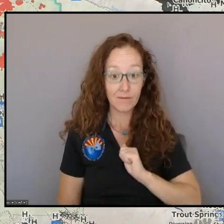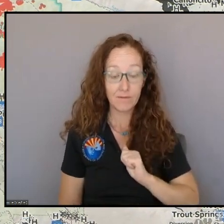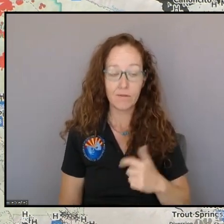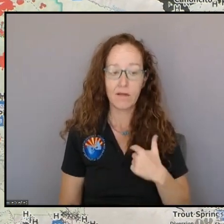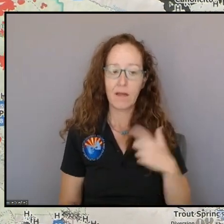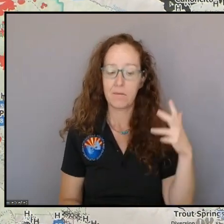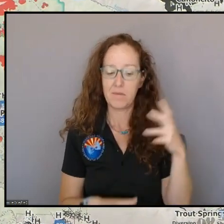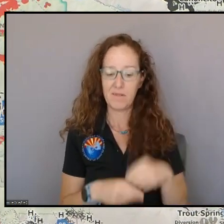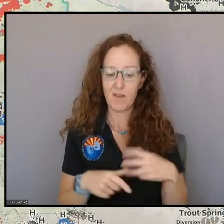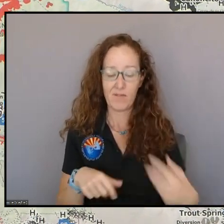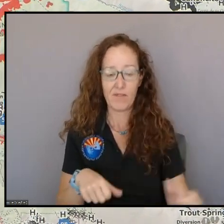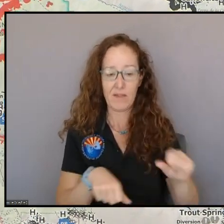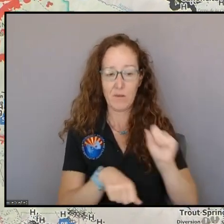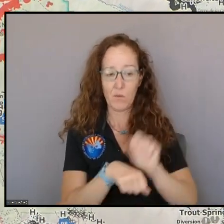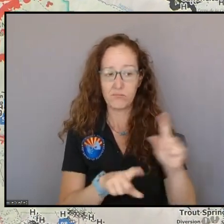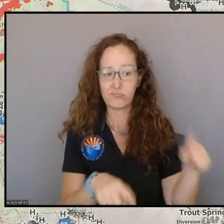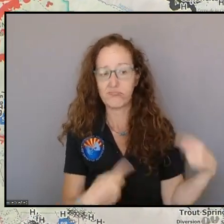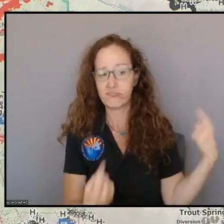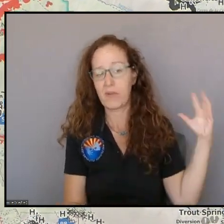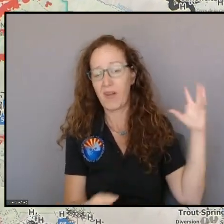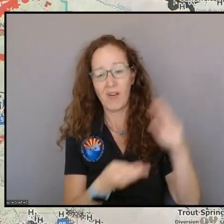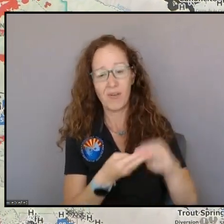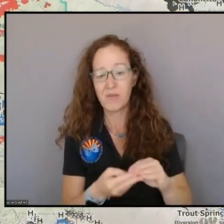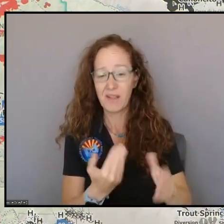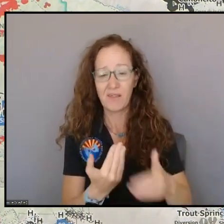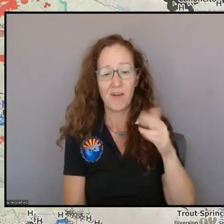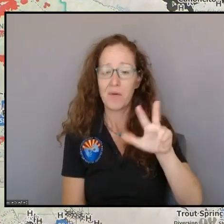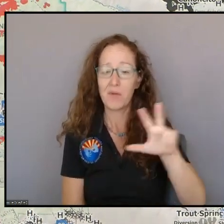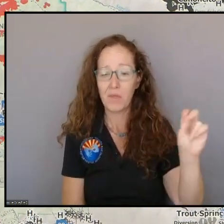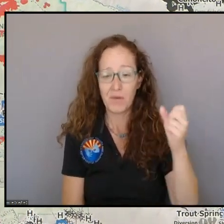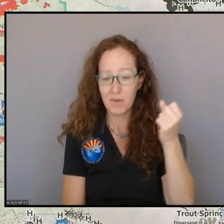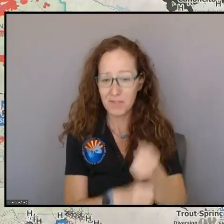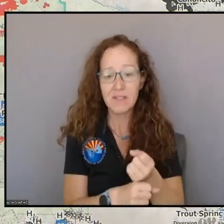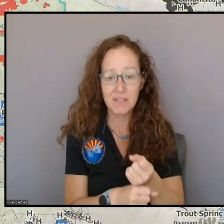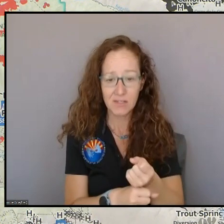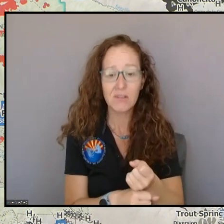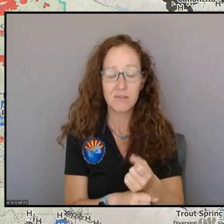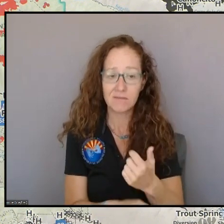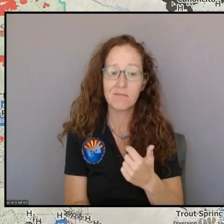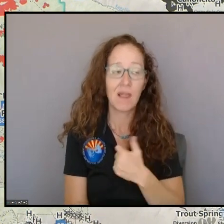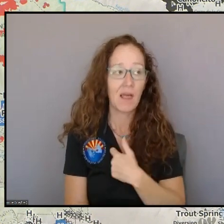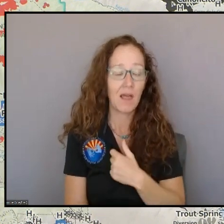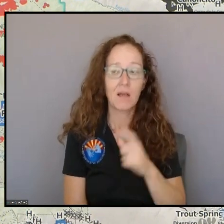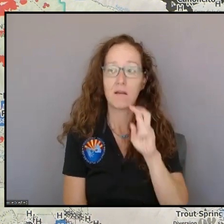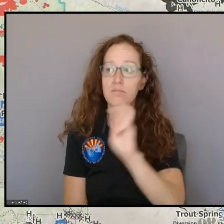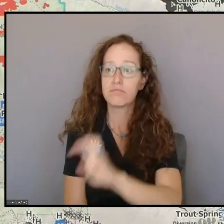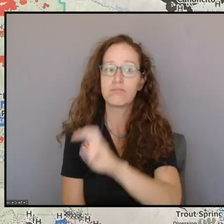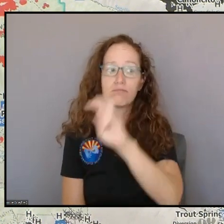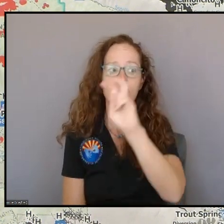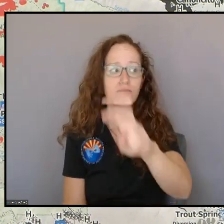almost 30 years. And I've spent a lot of time in other people's backyards in this kind of environment and taking care